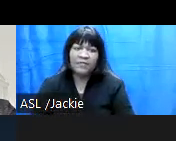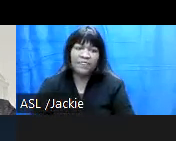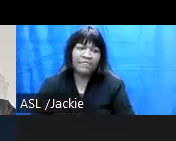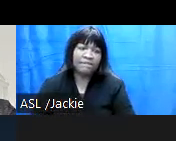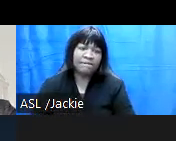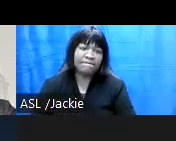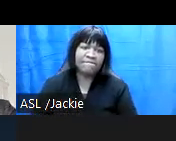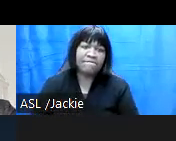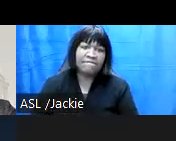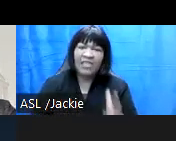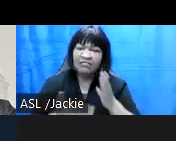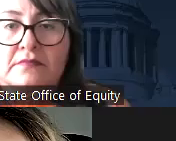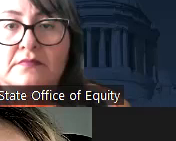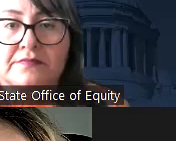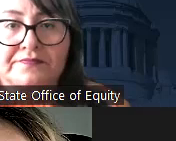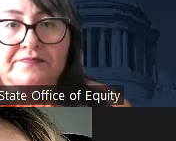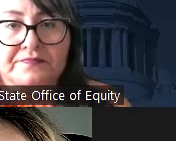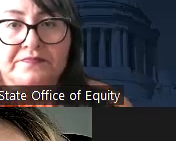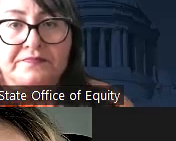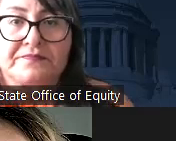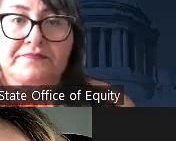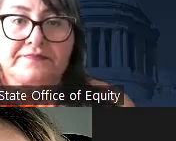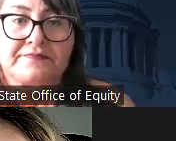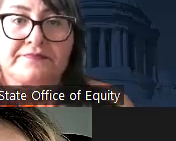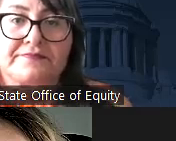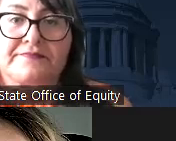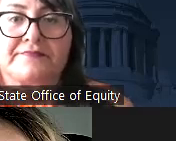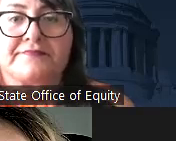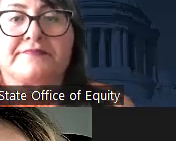So I'm going to stop sharing and come back to the presentation.